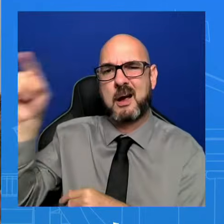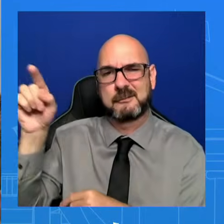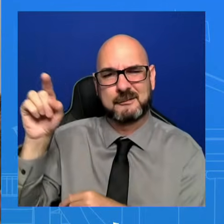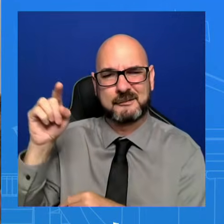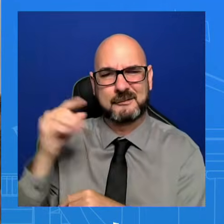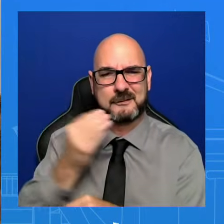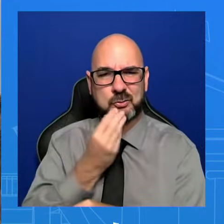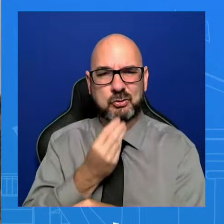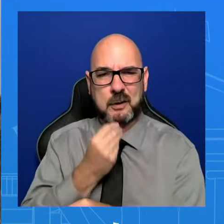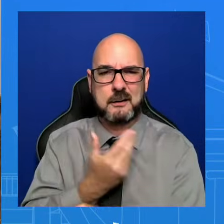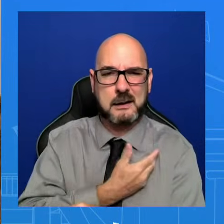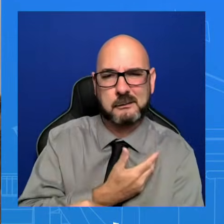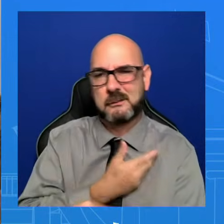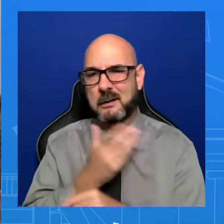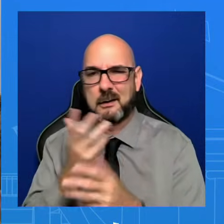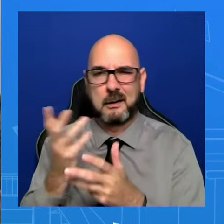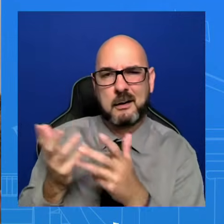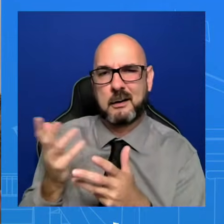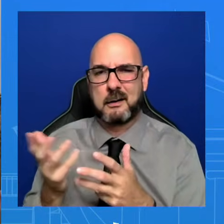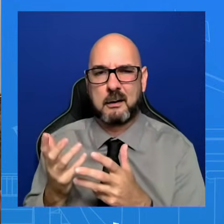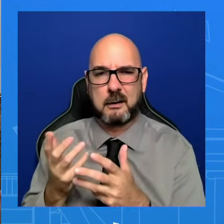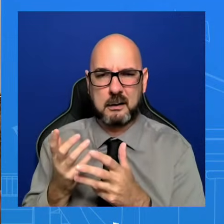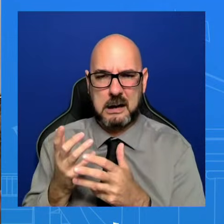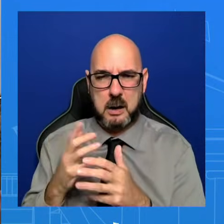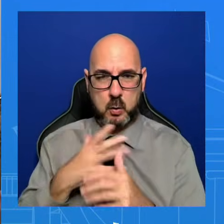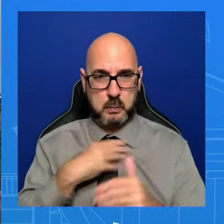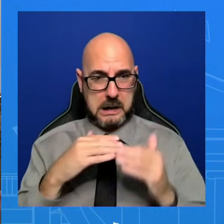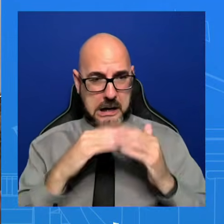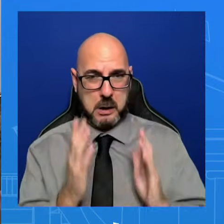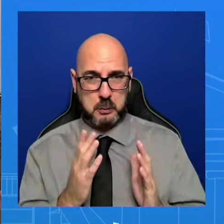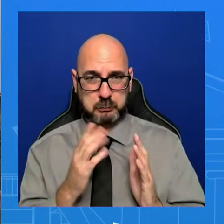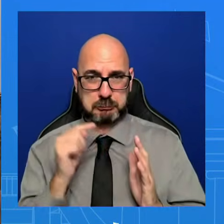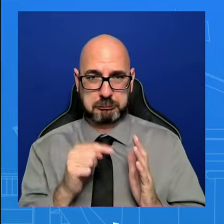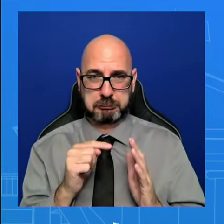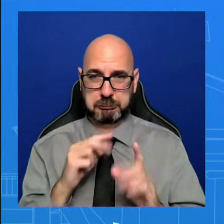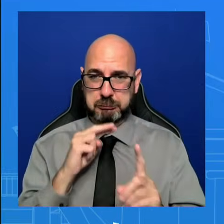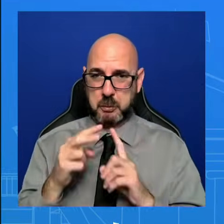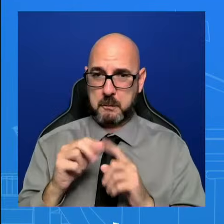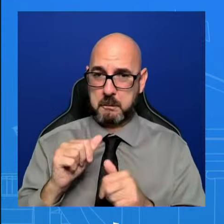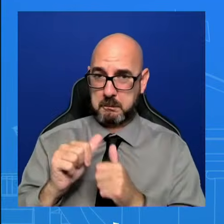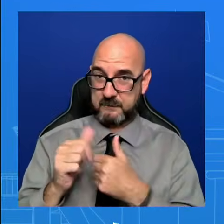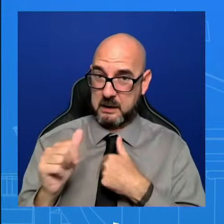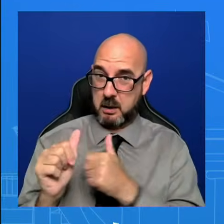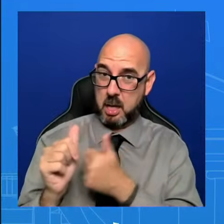view the drivers of these protests as legitimate? Ms. Jean-Pierre: We believe and understand --